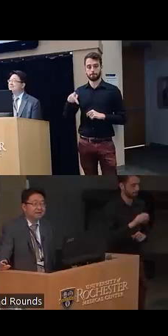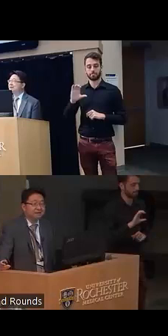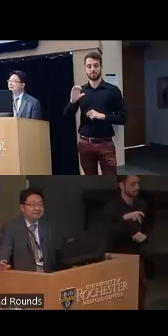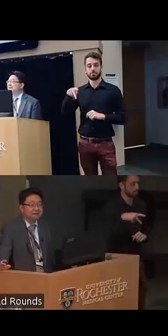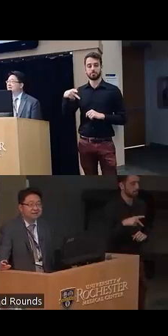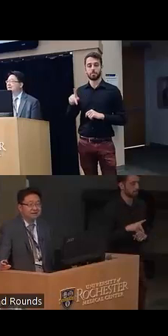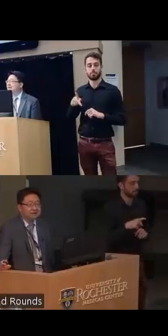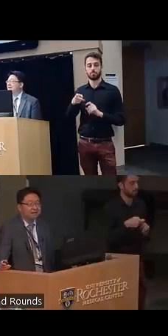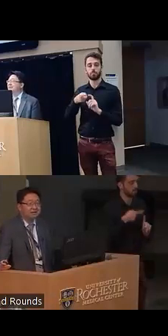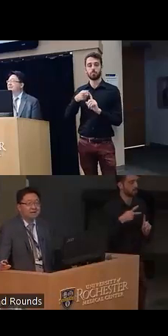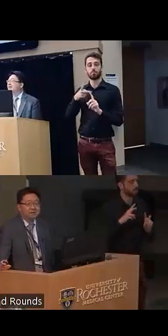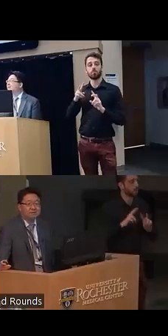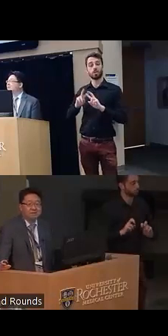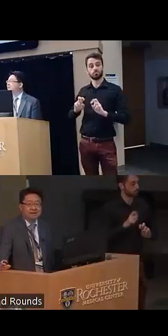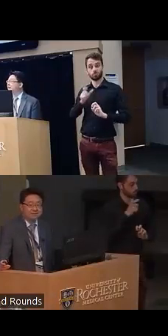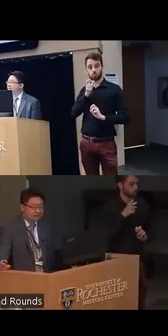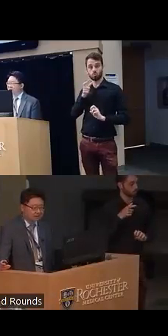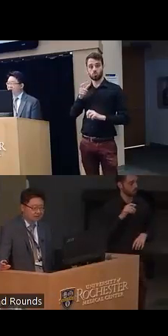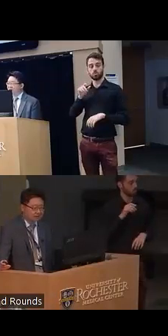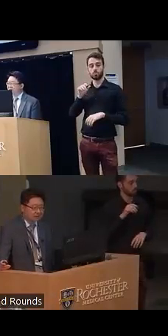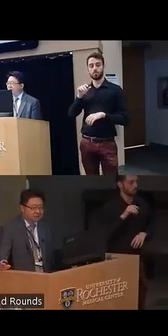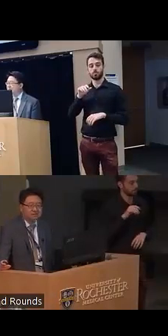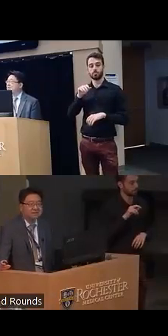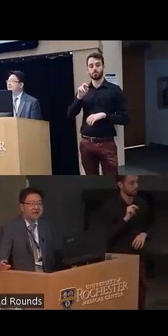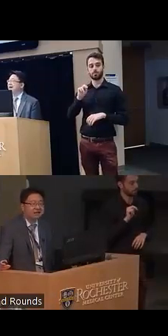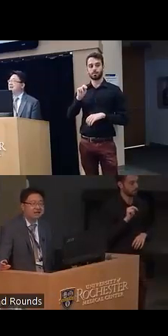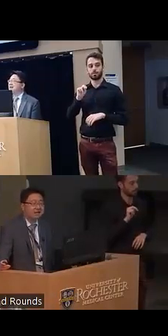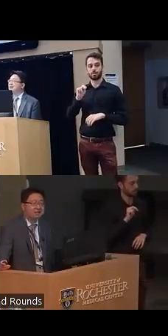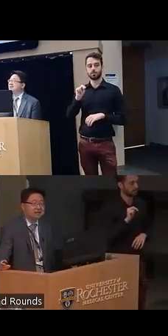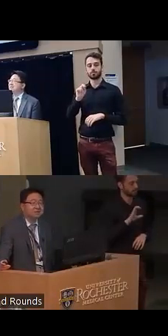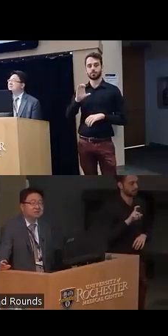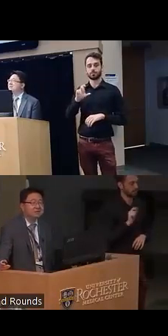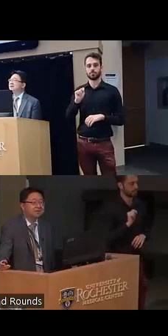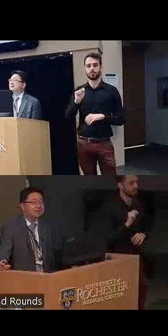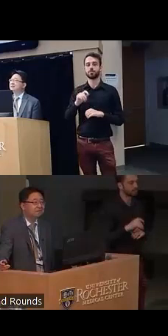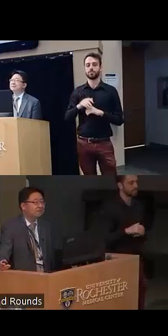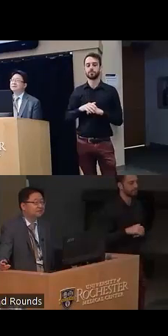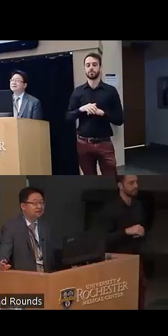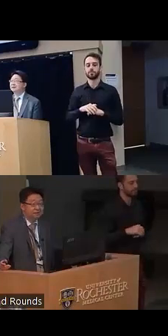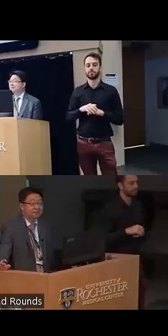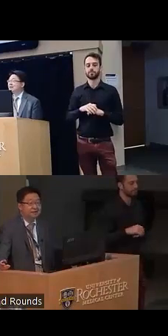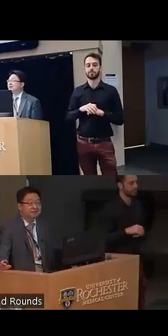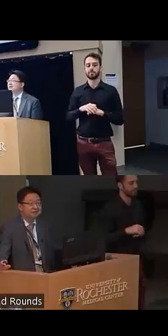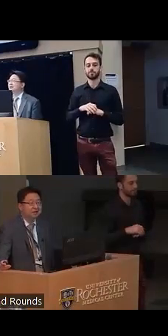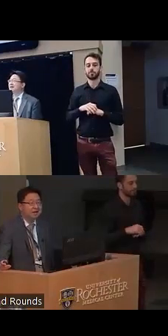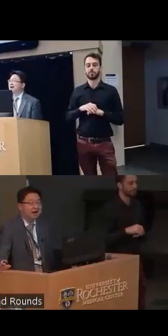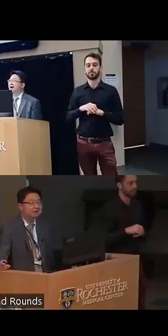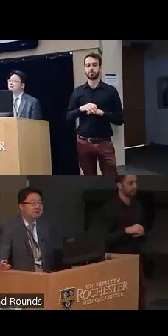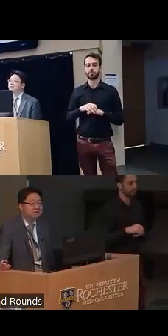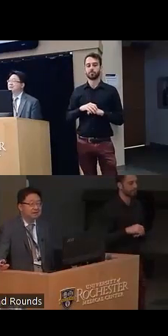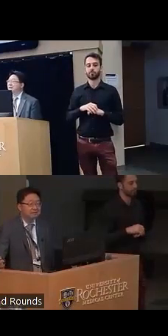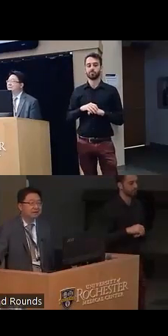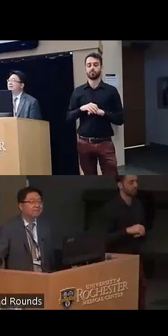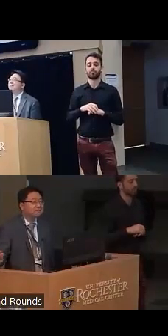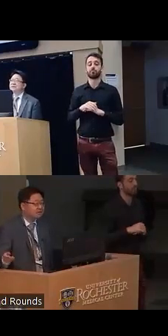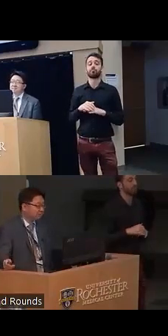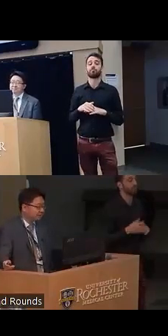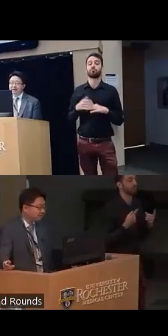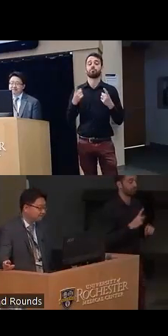mean by that is that they were able to divert almost 97 of the page kids house from the CPAP